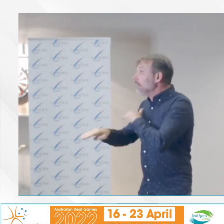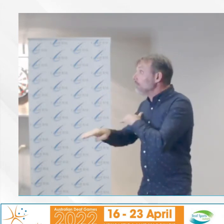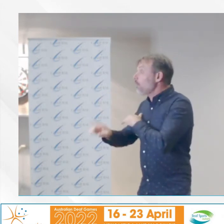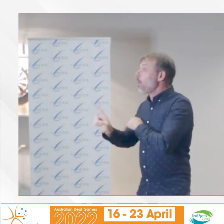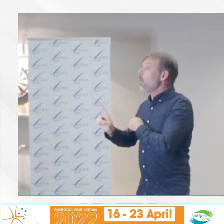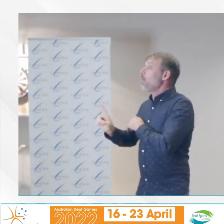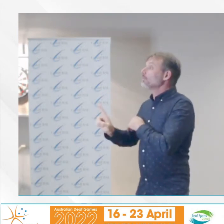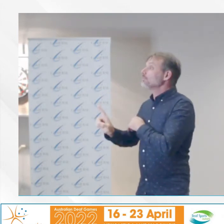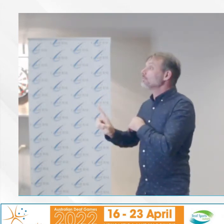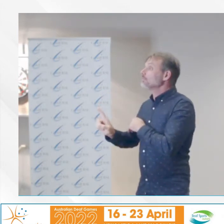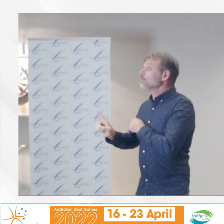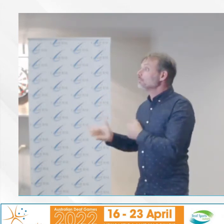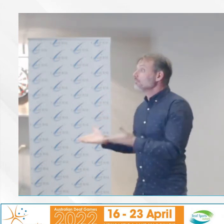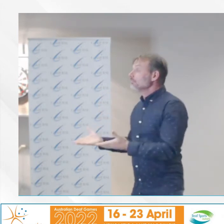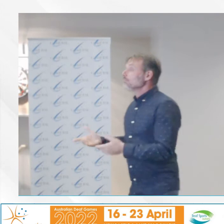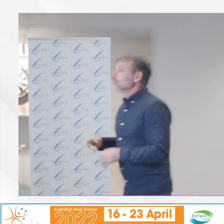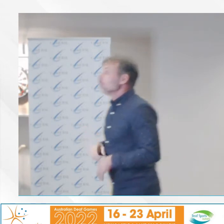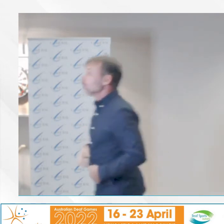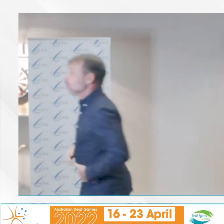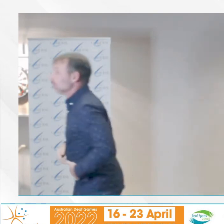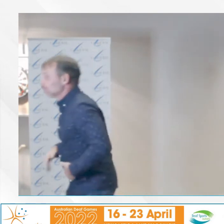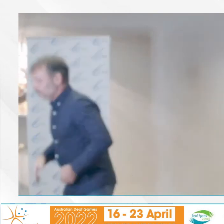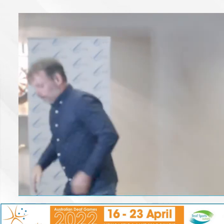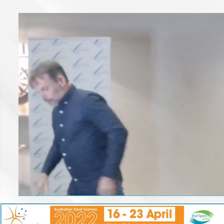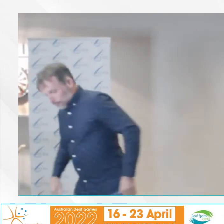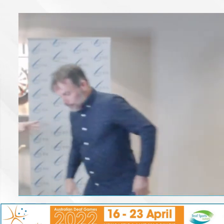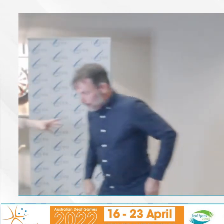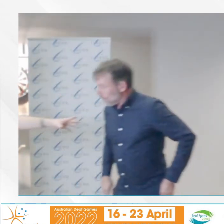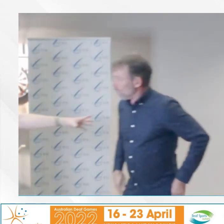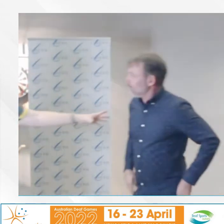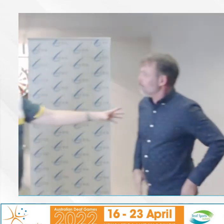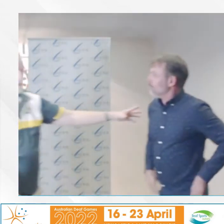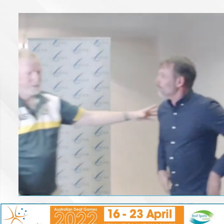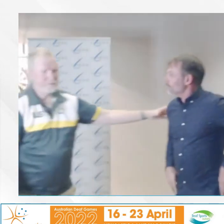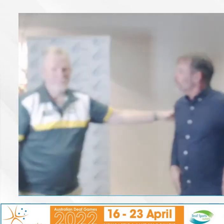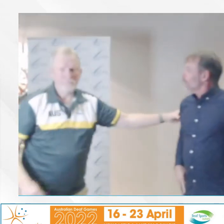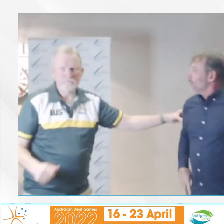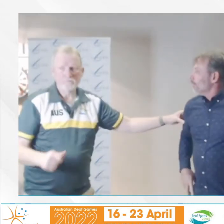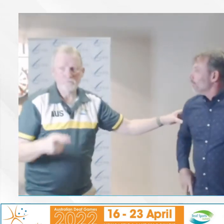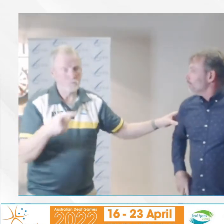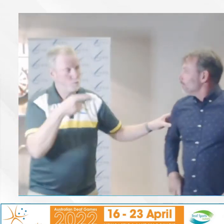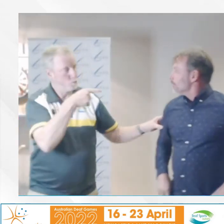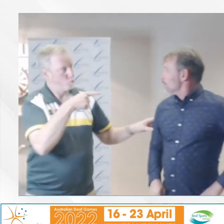or participants you would need in order for that game to first of all go again